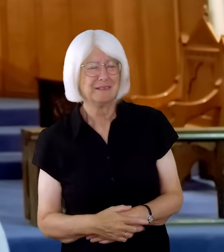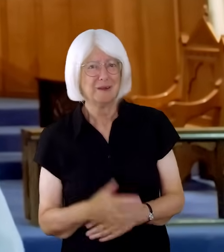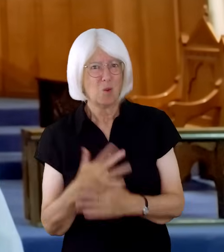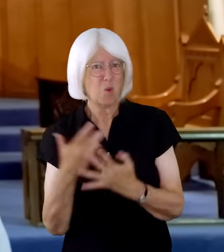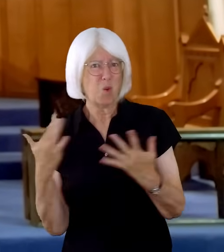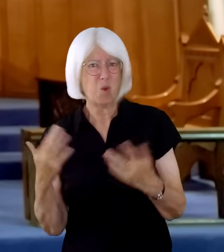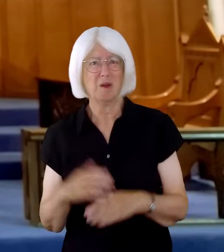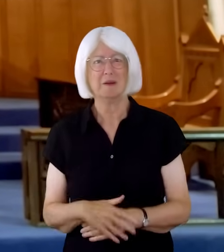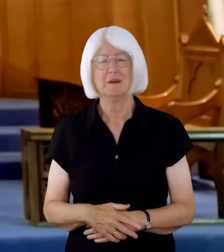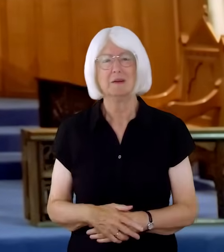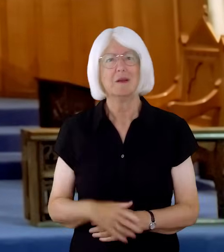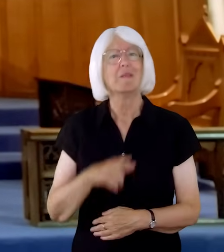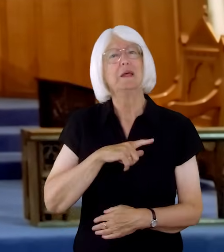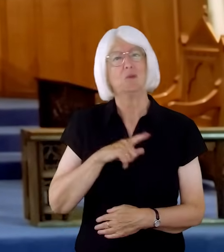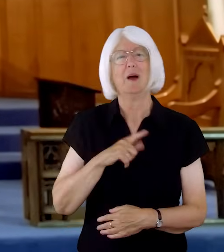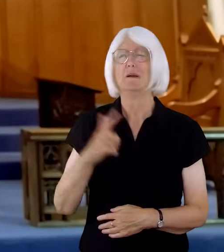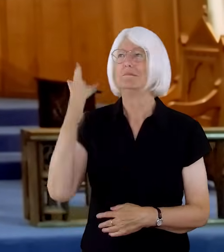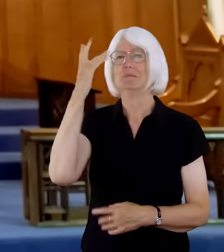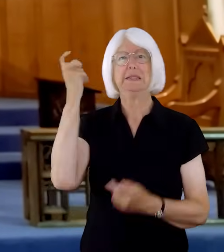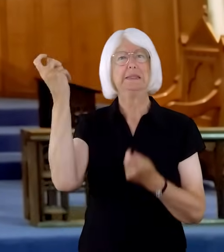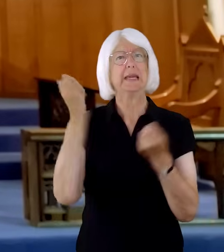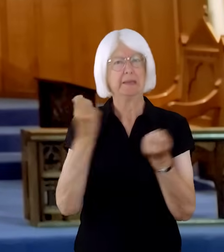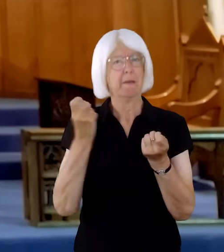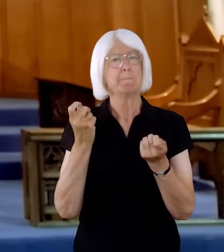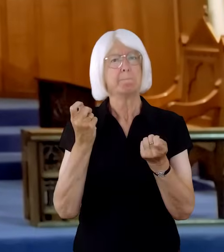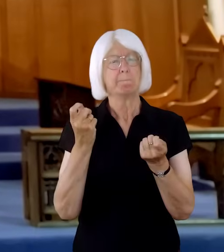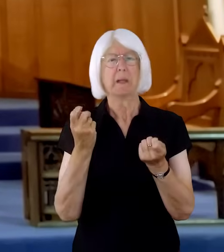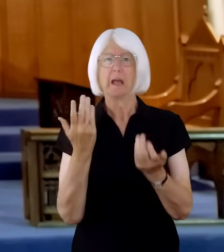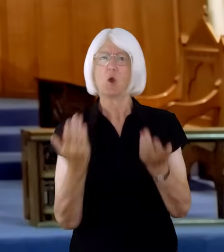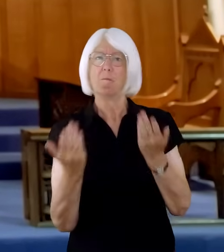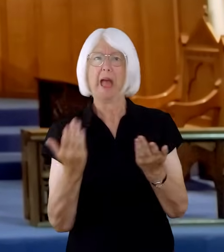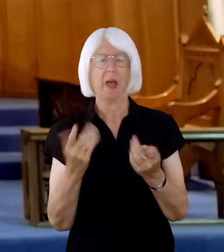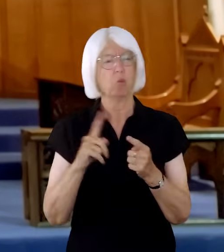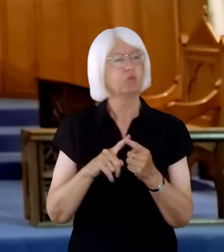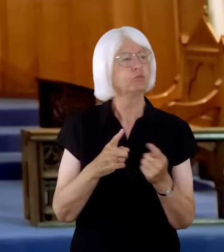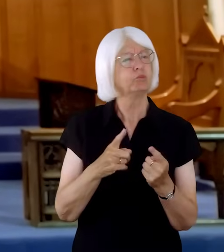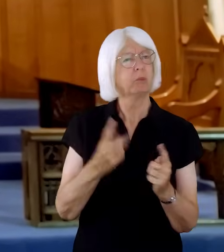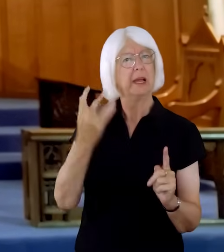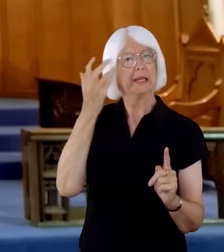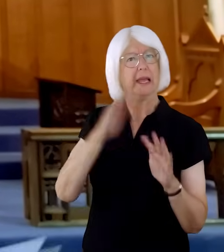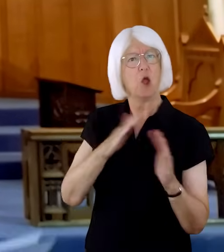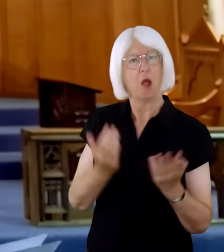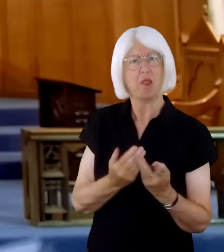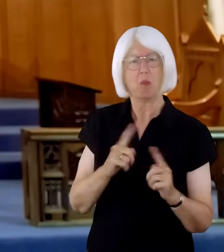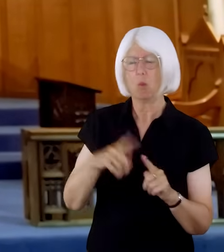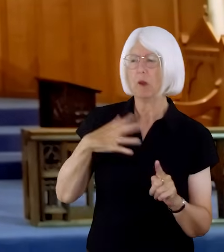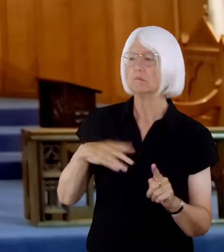For this reason, the kingdom of heaven may be compared to a king who wished to settle accounts with his slaves.